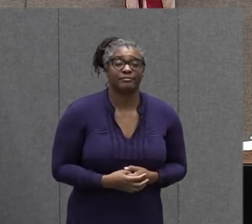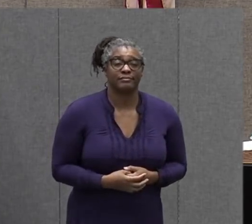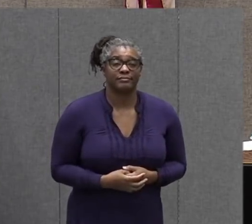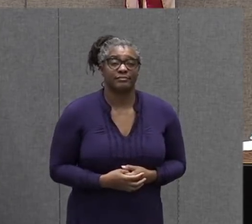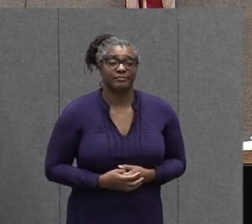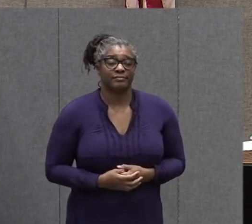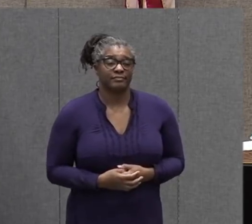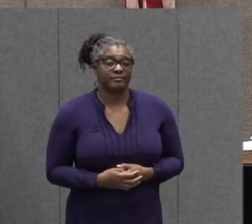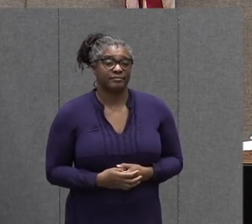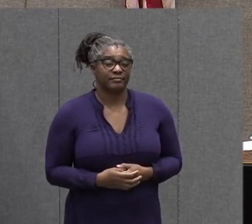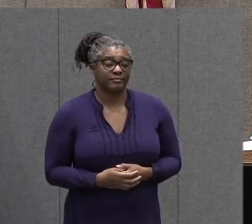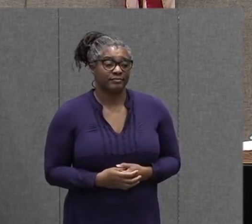[Mr. R] Oh boy.